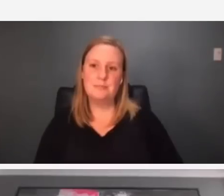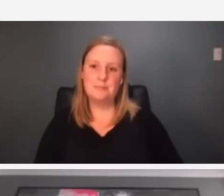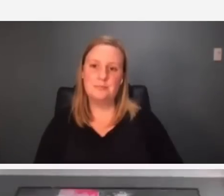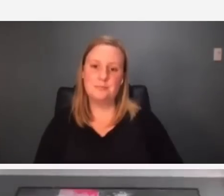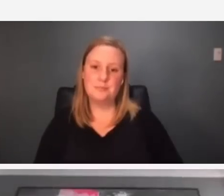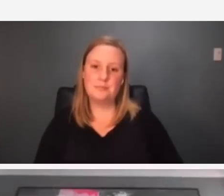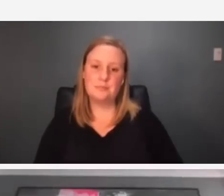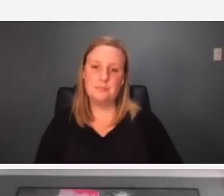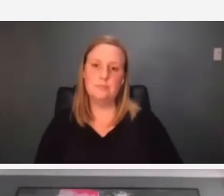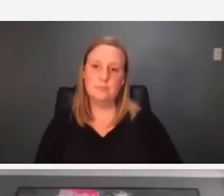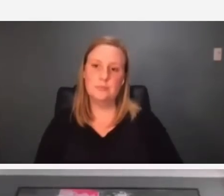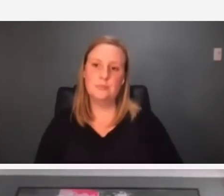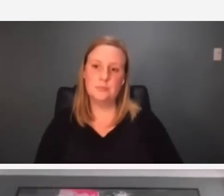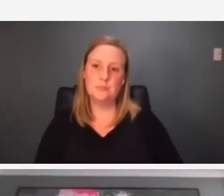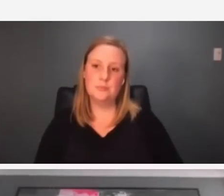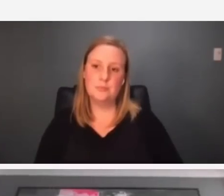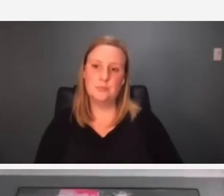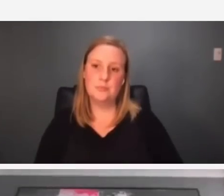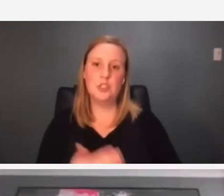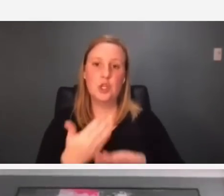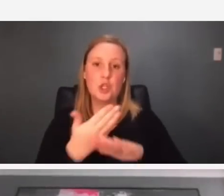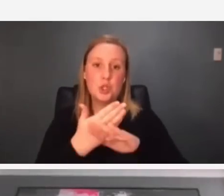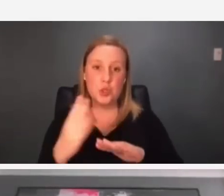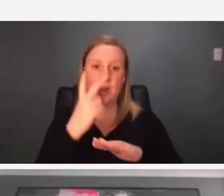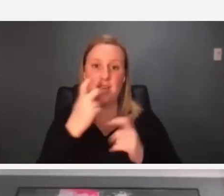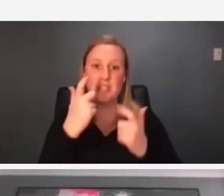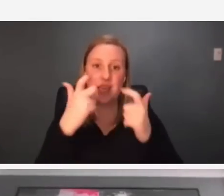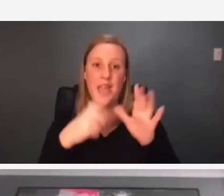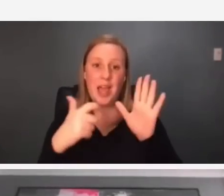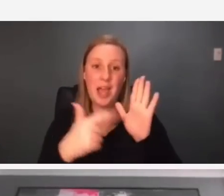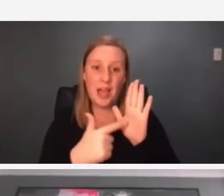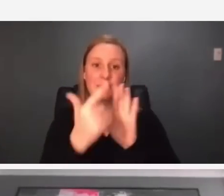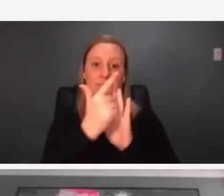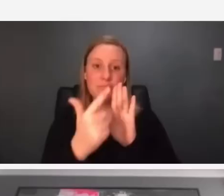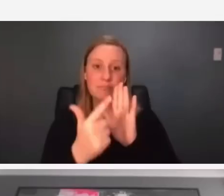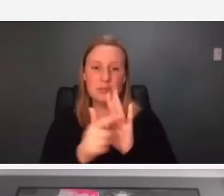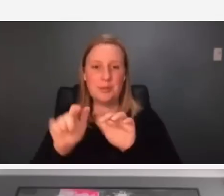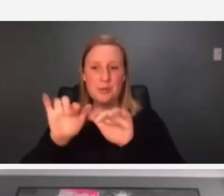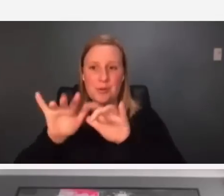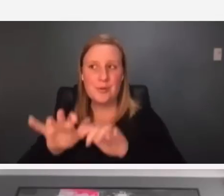But in drafting the new Aged Care Act we're definitely looking at how the NDIS scheme has been